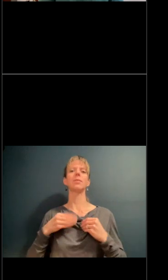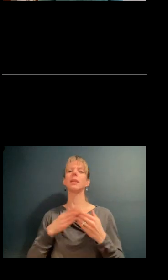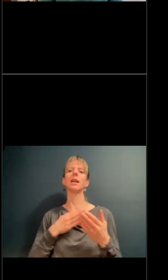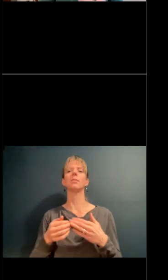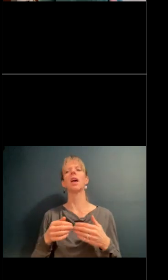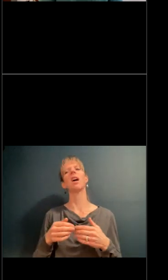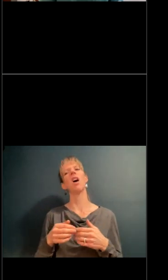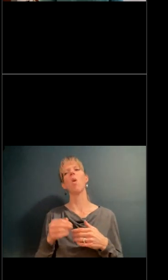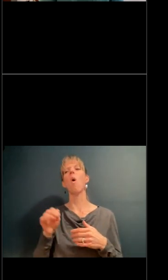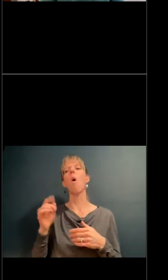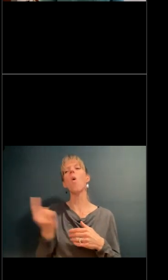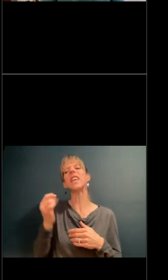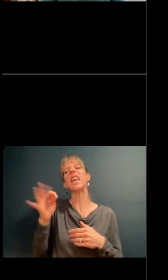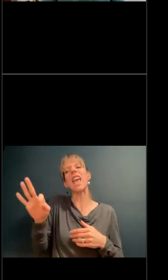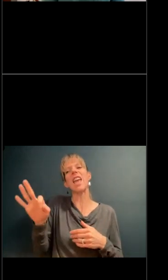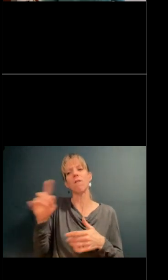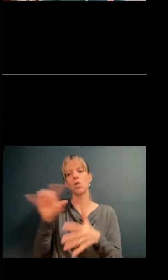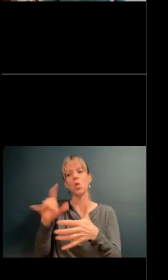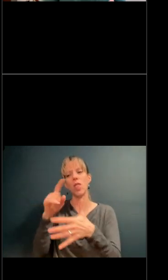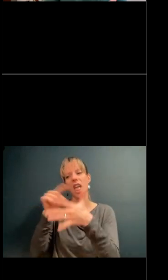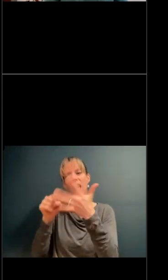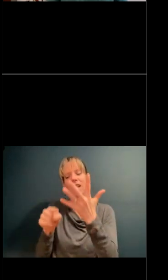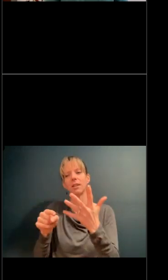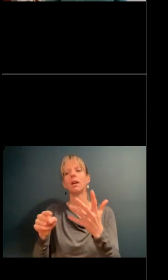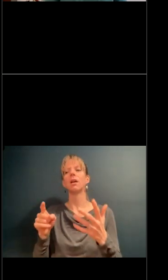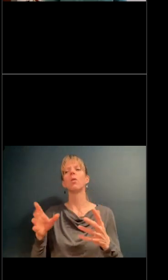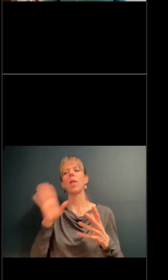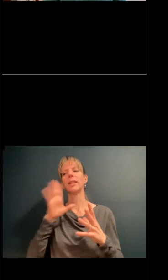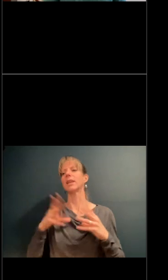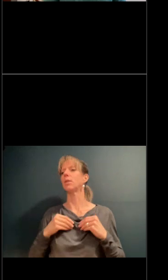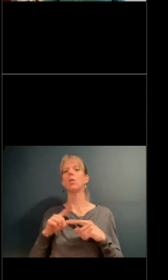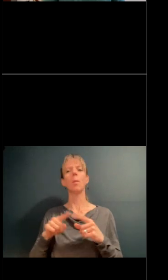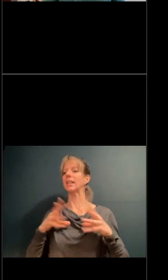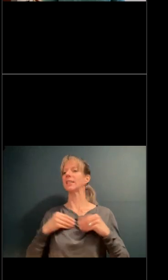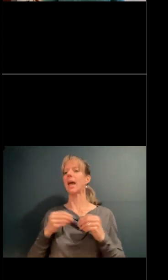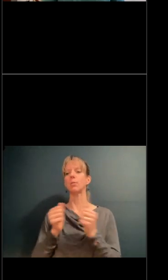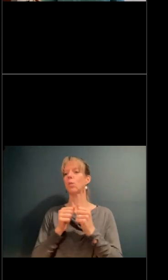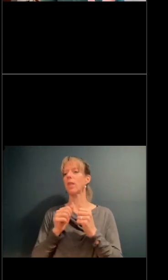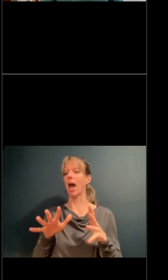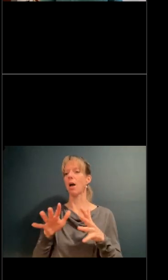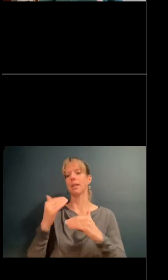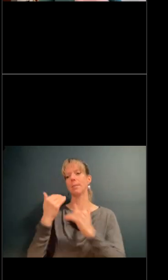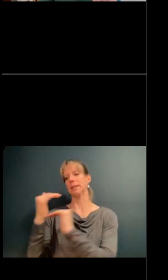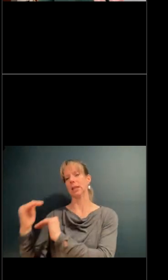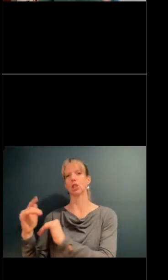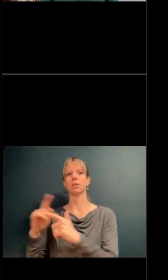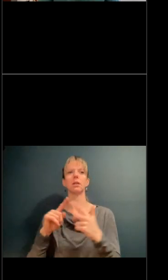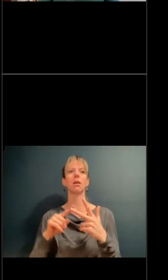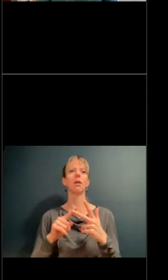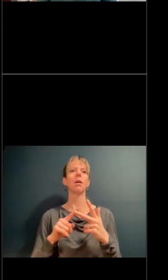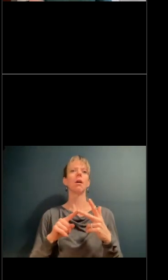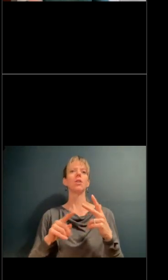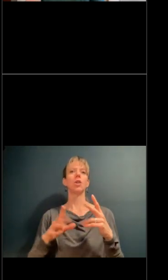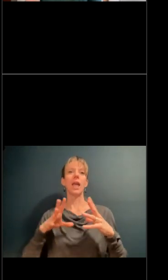they need to participate fully? Are their voices listened to and heard? Are they developing and deepening friendships with others?